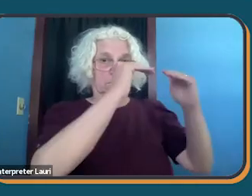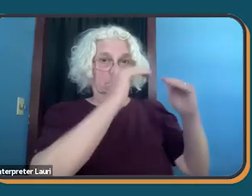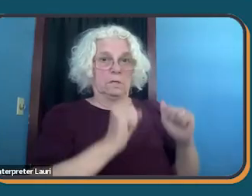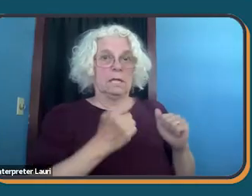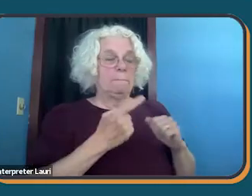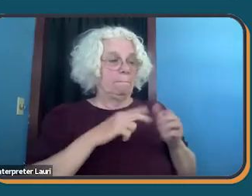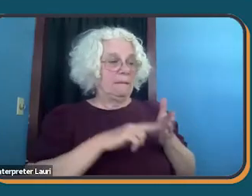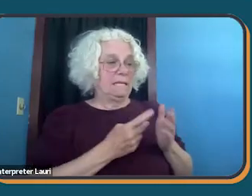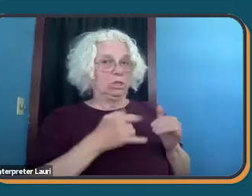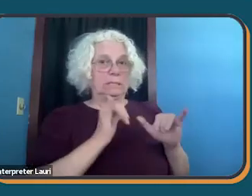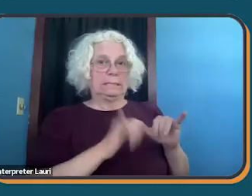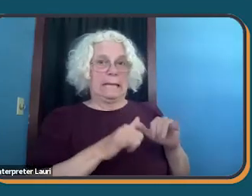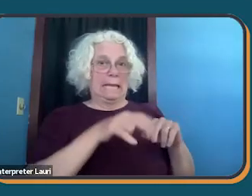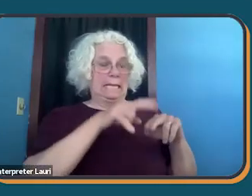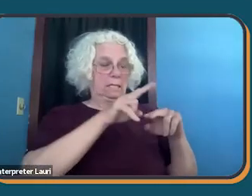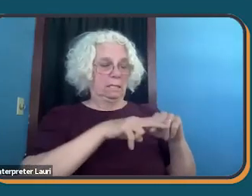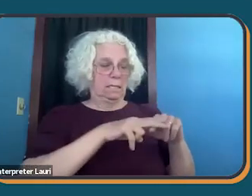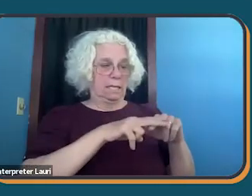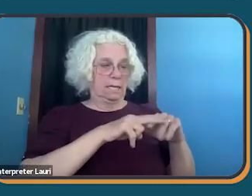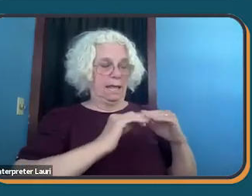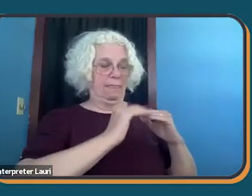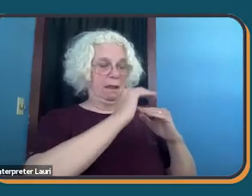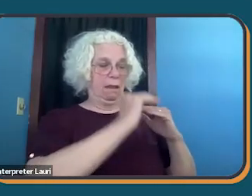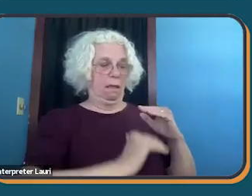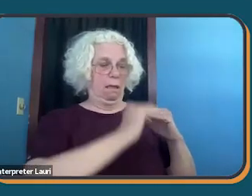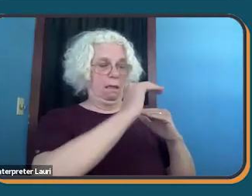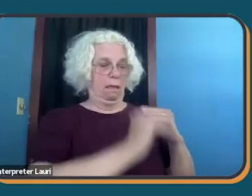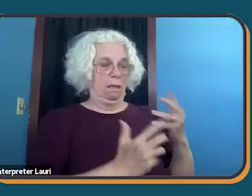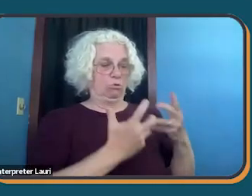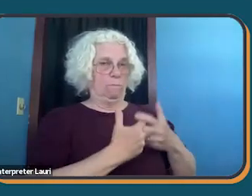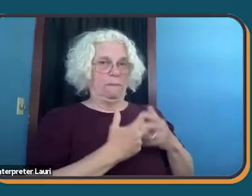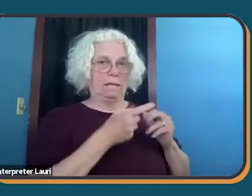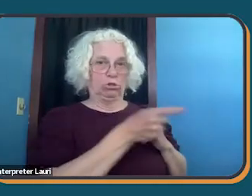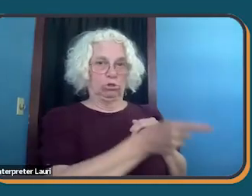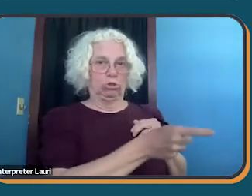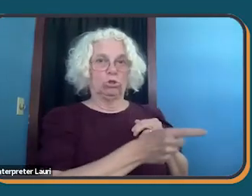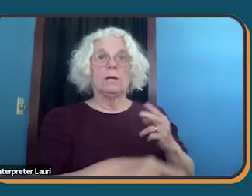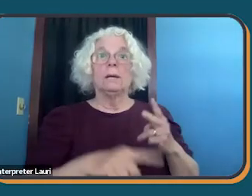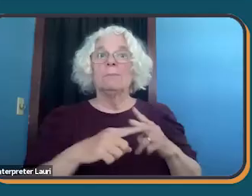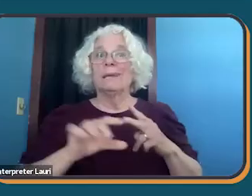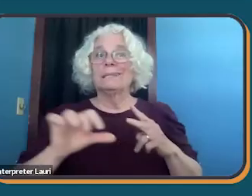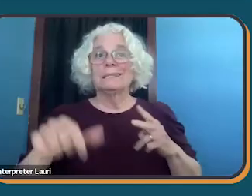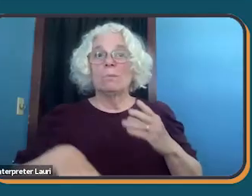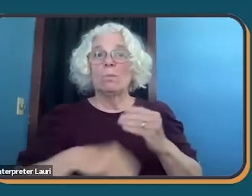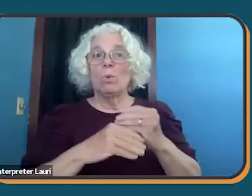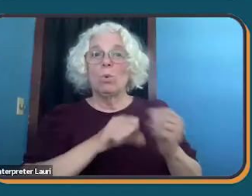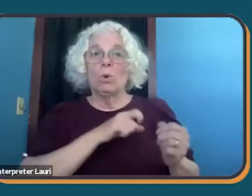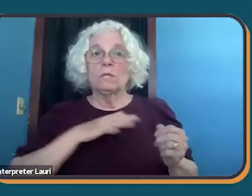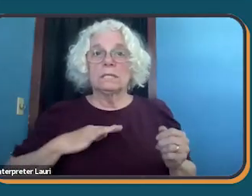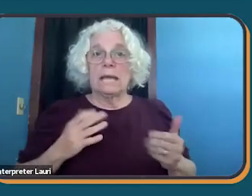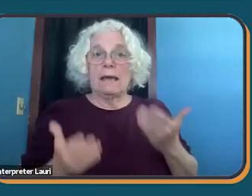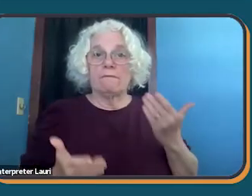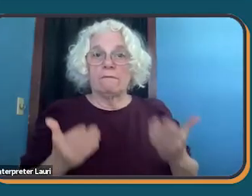I also think that the extra staff -- this may be not just a single support staff person,